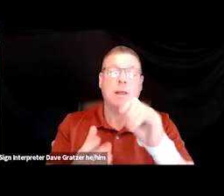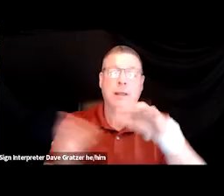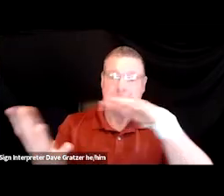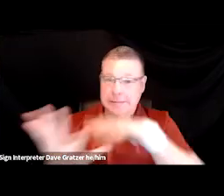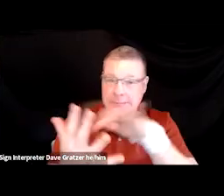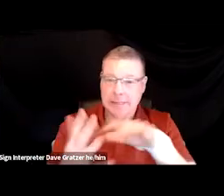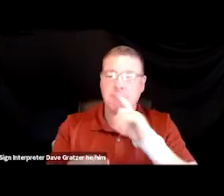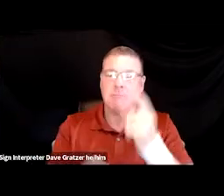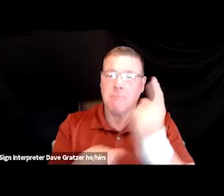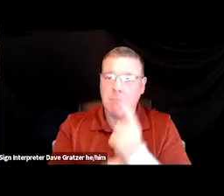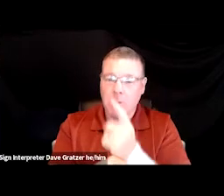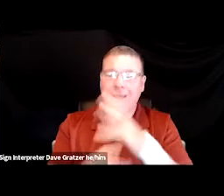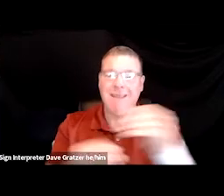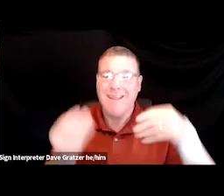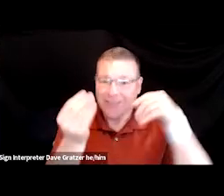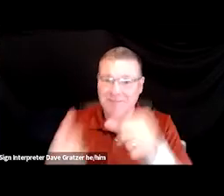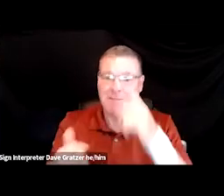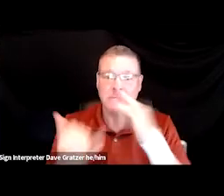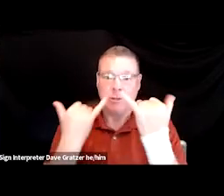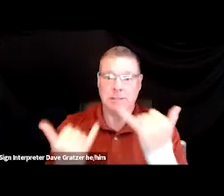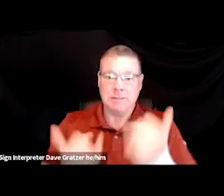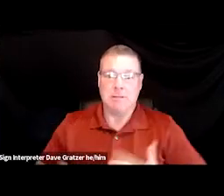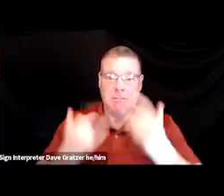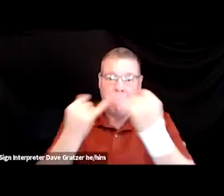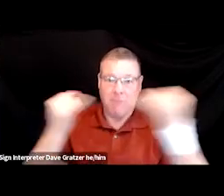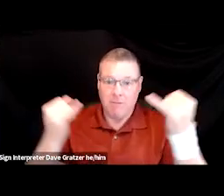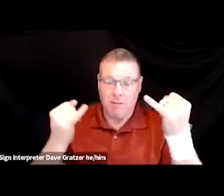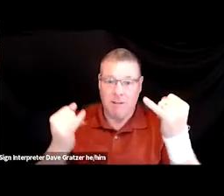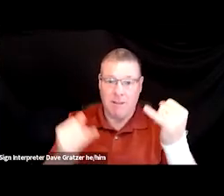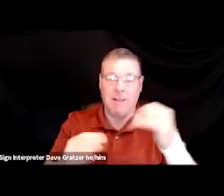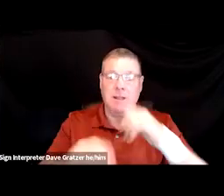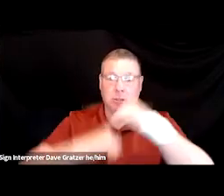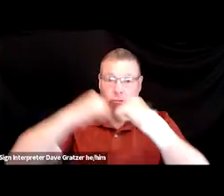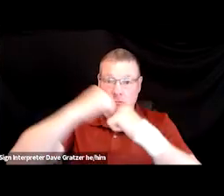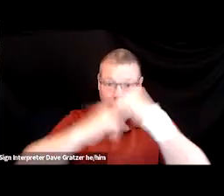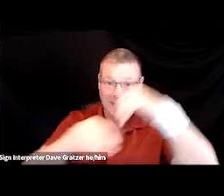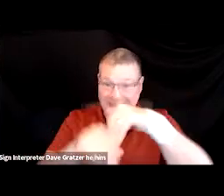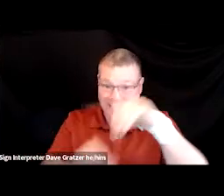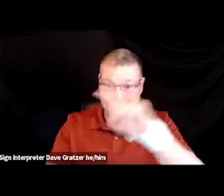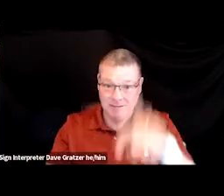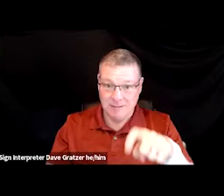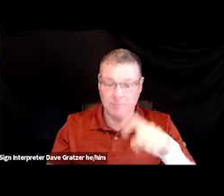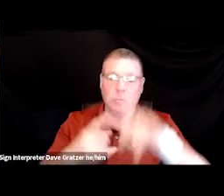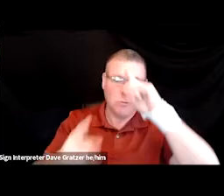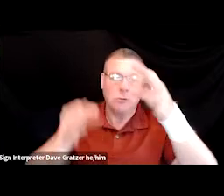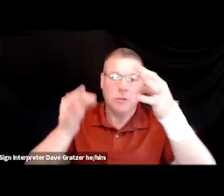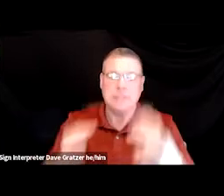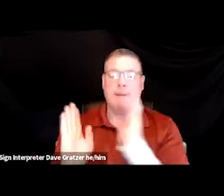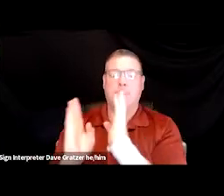and efficacy of the existing Lifeline infrastructure in Texas to determine state preparedness to comply with